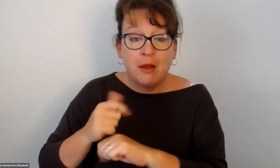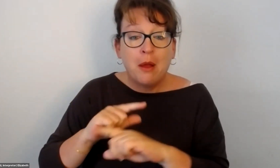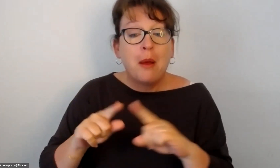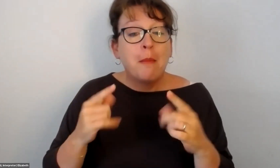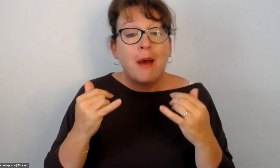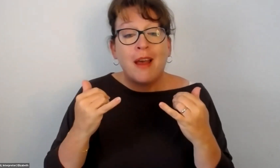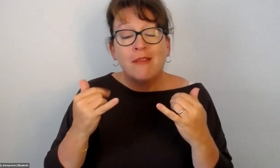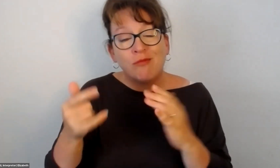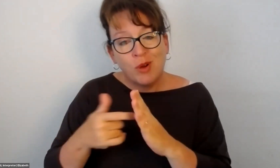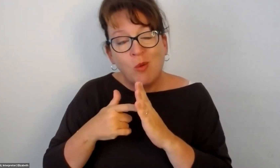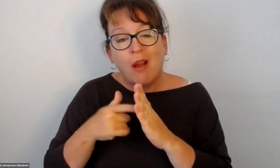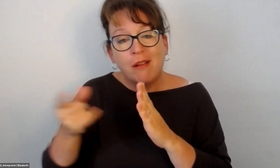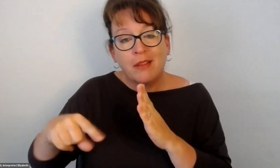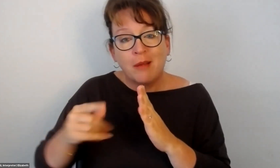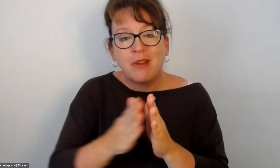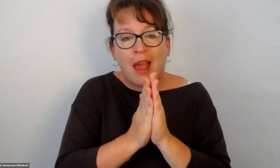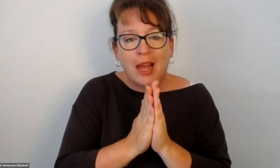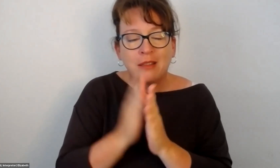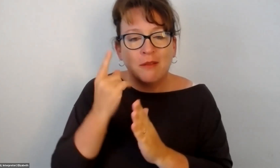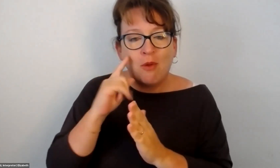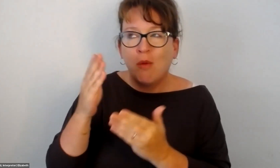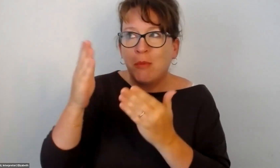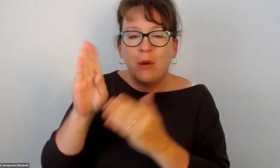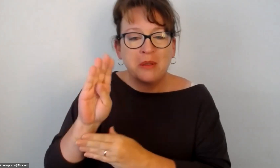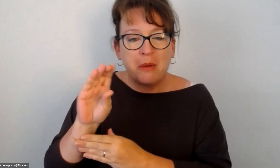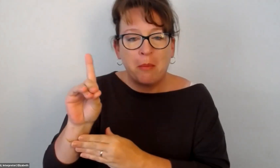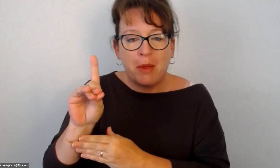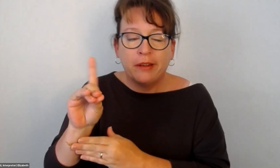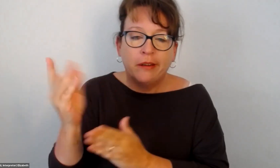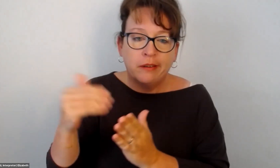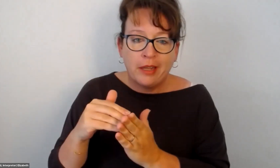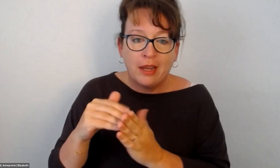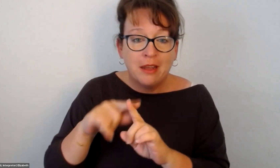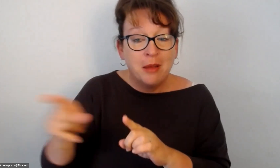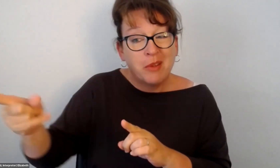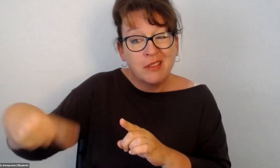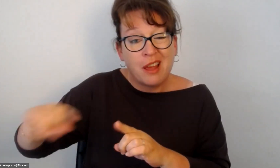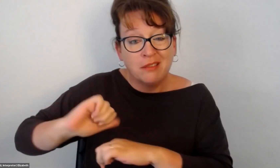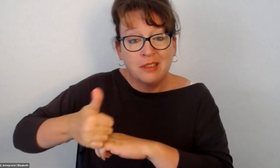with you. We're looking at geographic diversity as well too because we want to make sure that we are